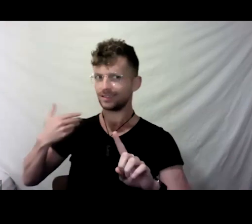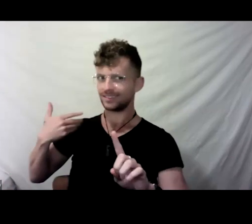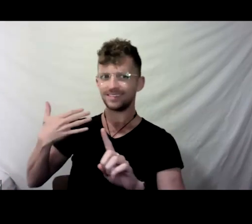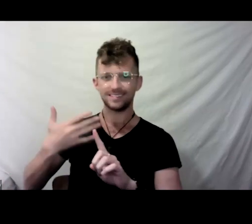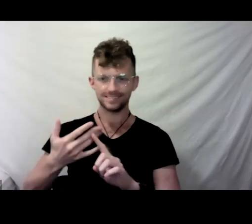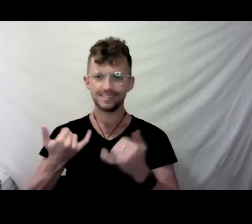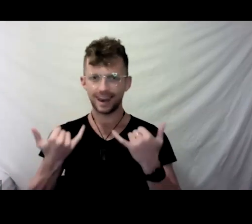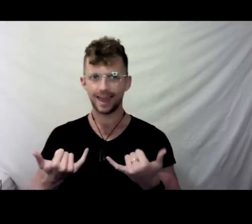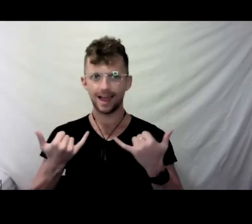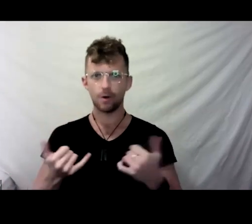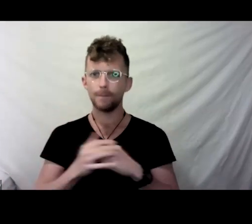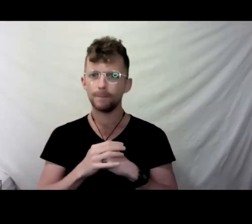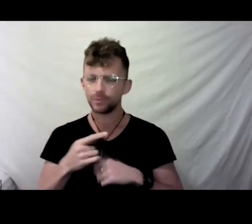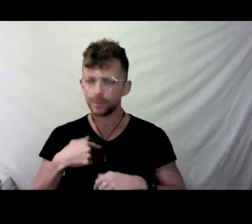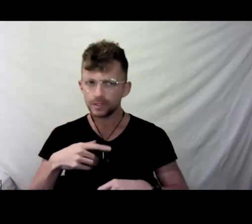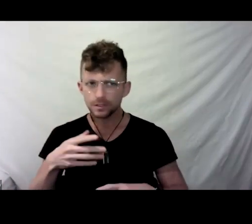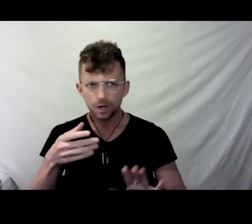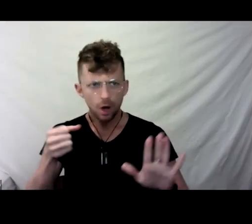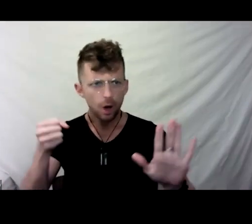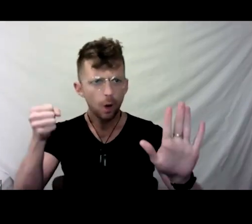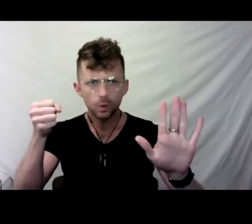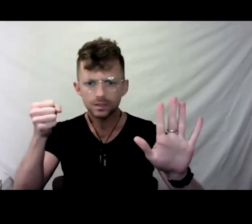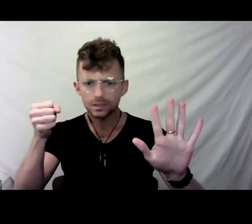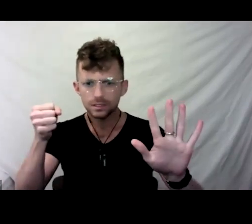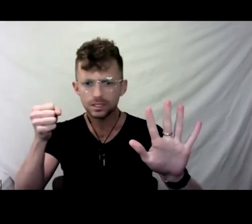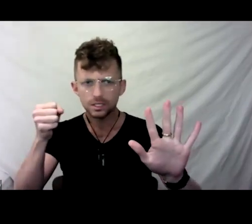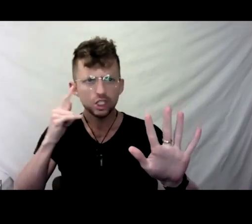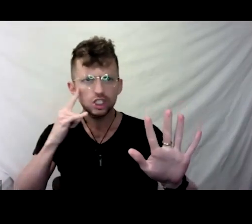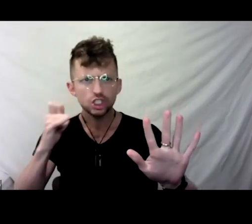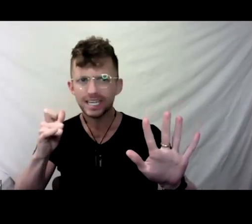to check that we’re all okay with the sound as I